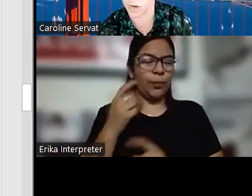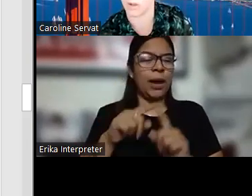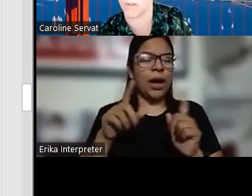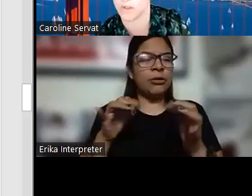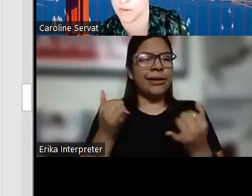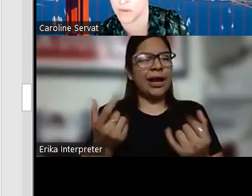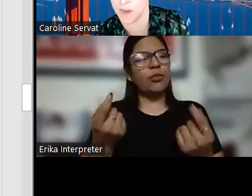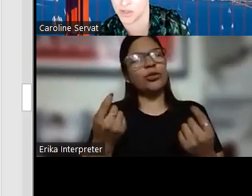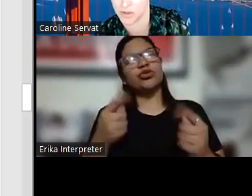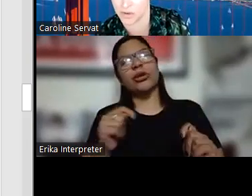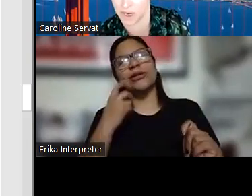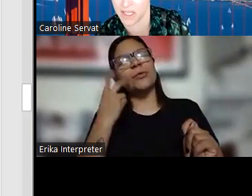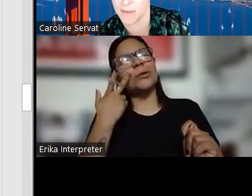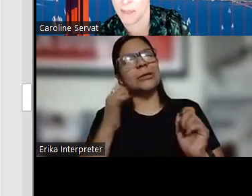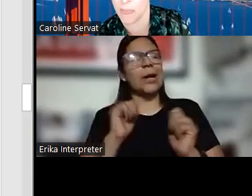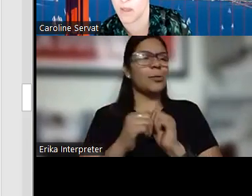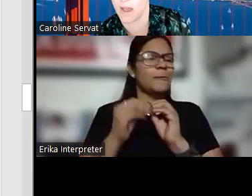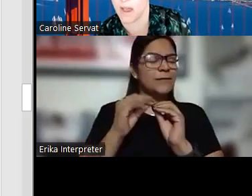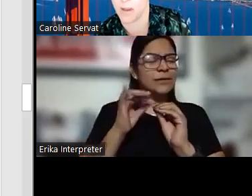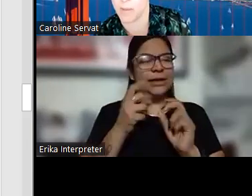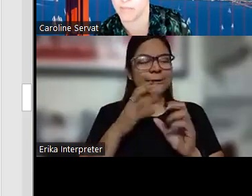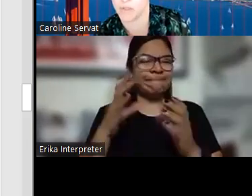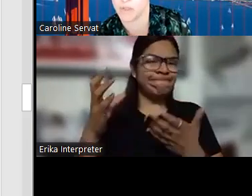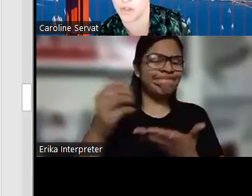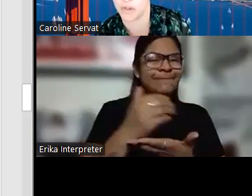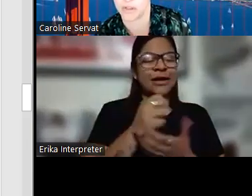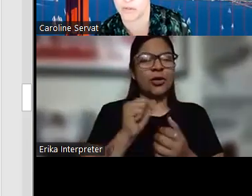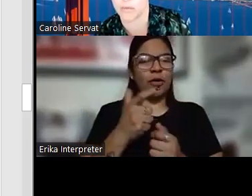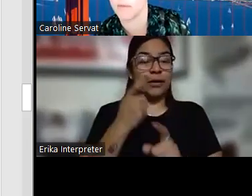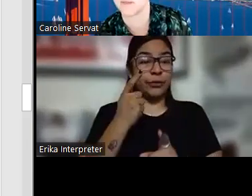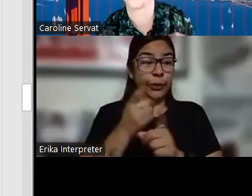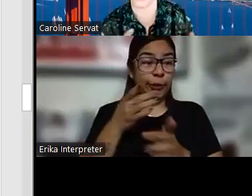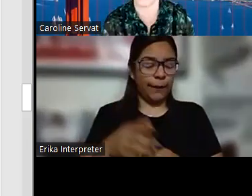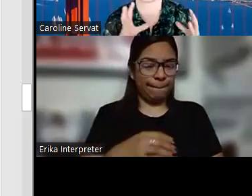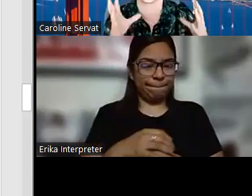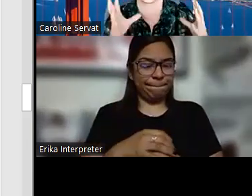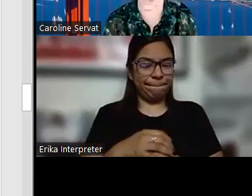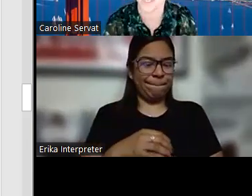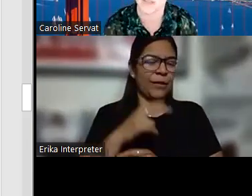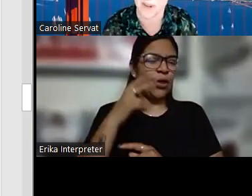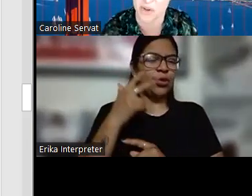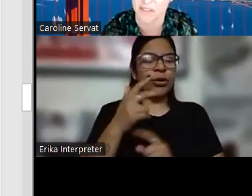all of those those measures correctly um two three would be focusing on reducing the administrative